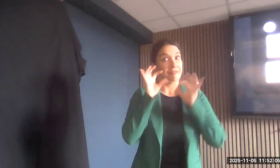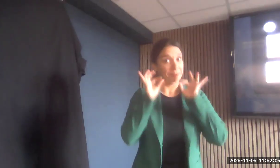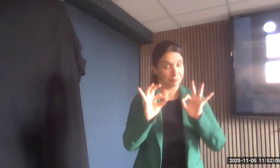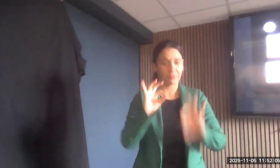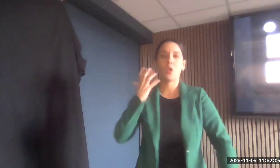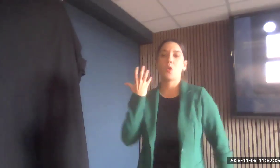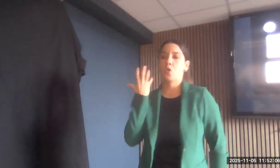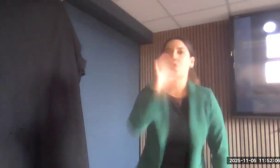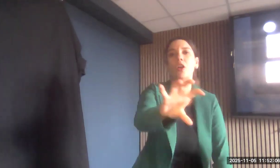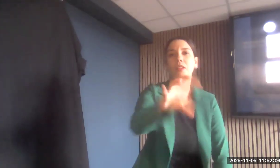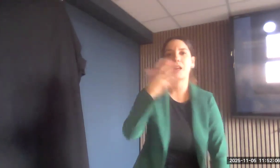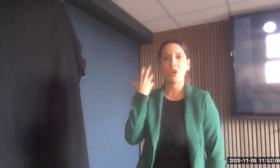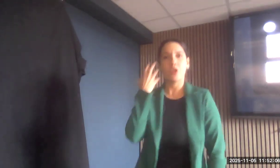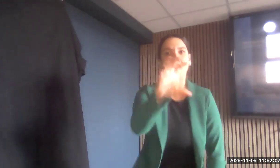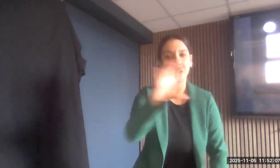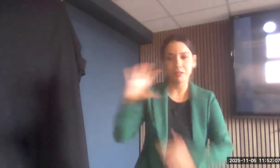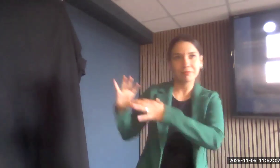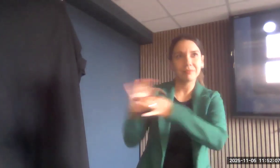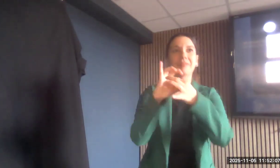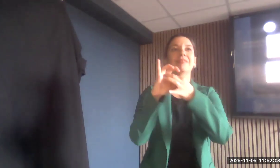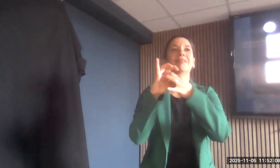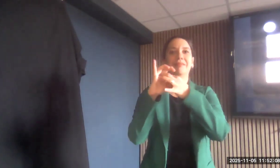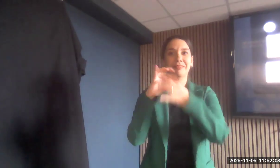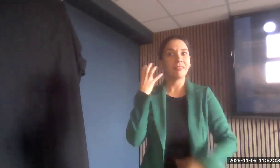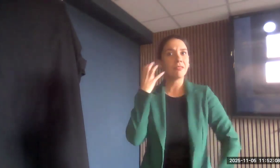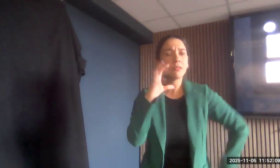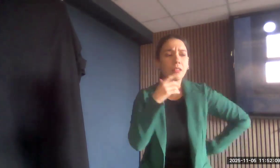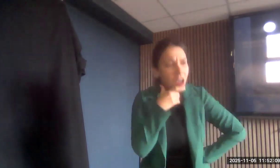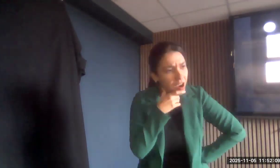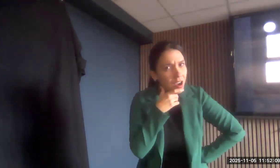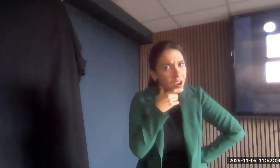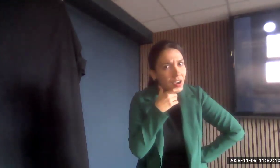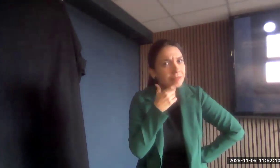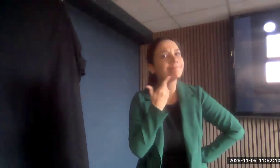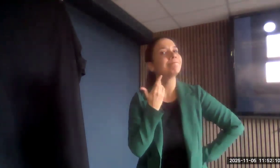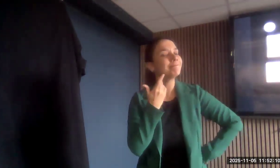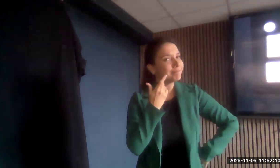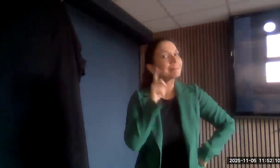it'S some of this tells the beautiful story of Libras, and how it is